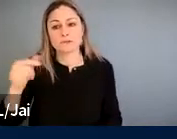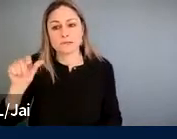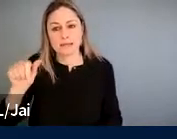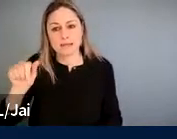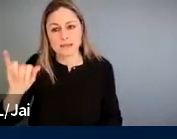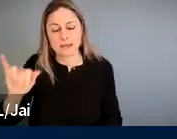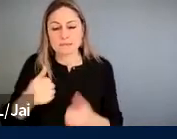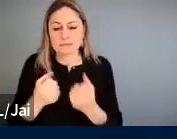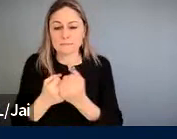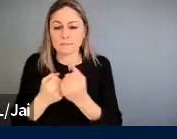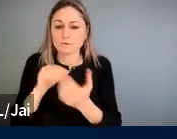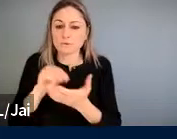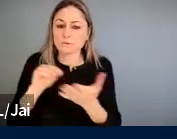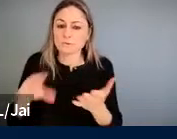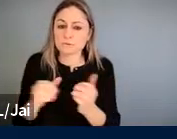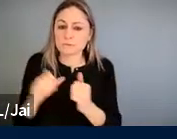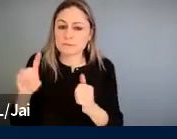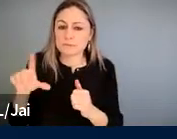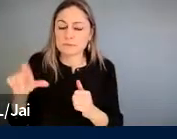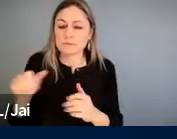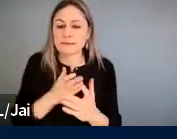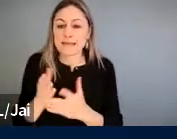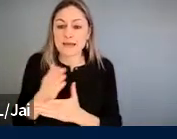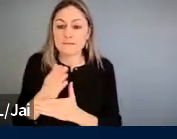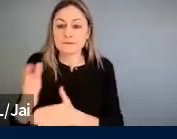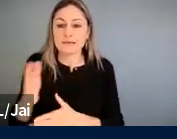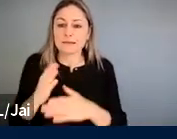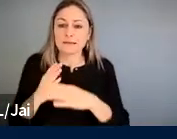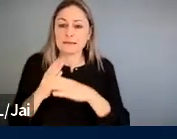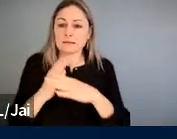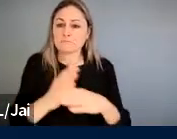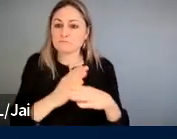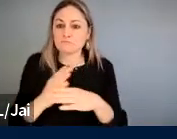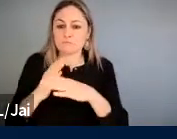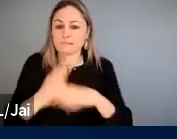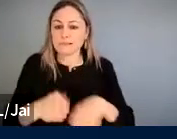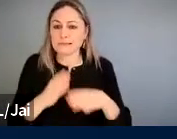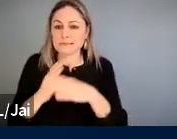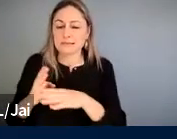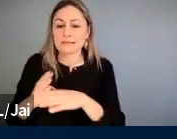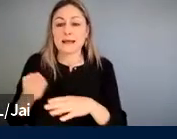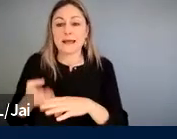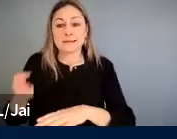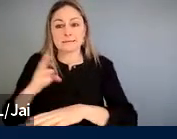and navigating barriers while also increasing learning outcomes. Question heard some of the